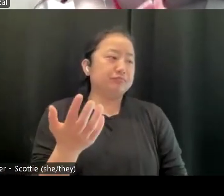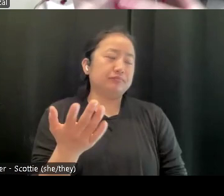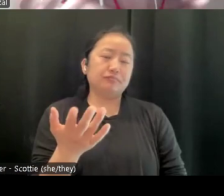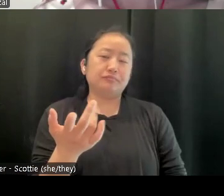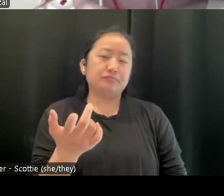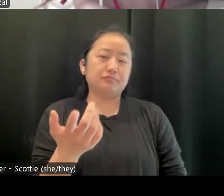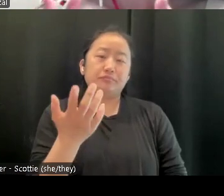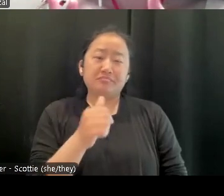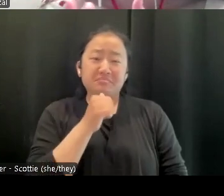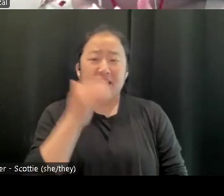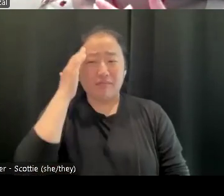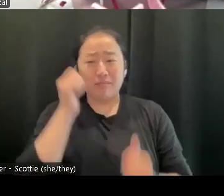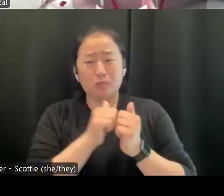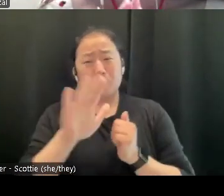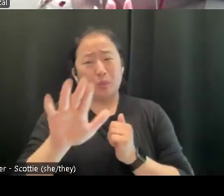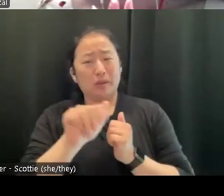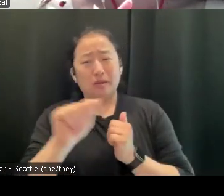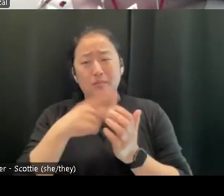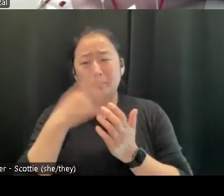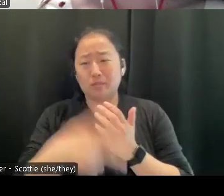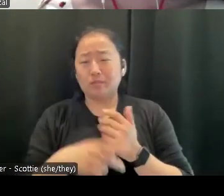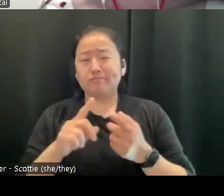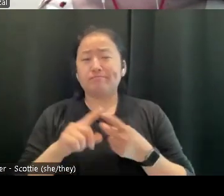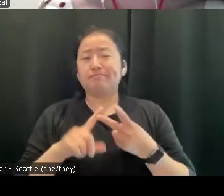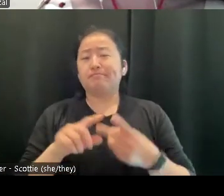not familiar with your AT program as much or you're not familiar specifically with what